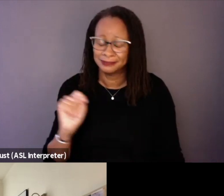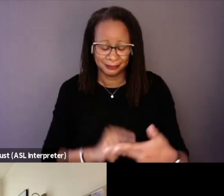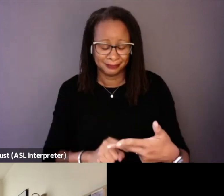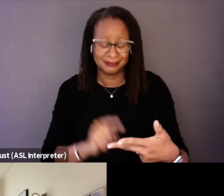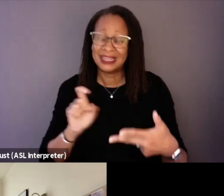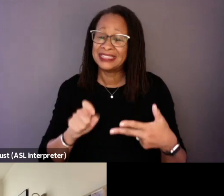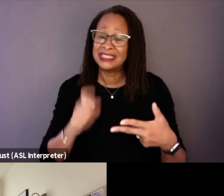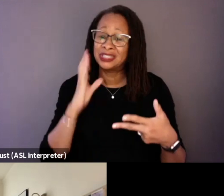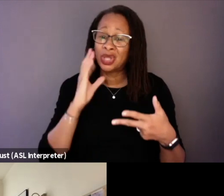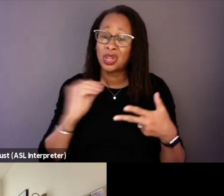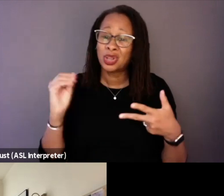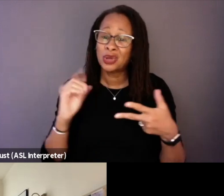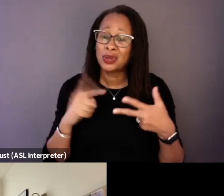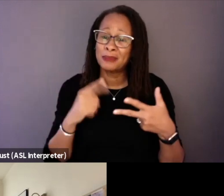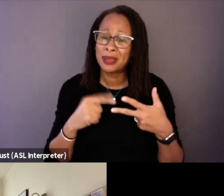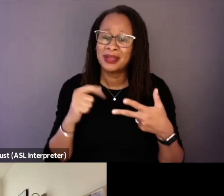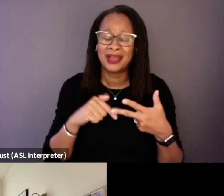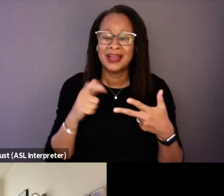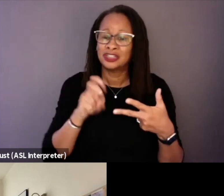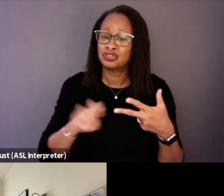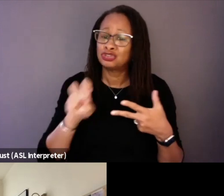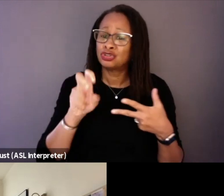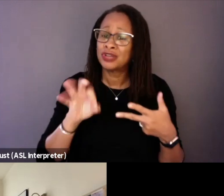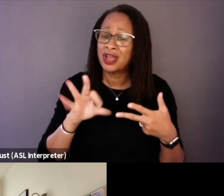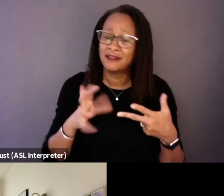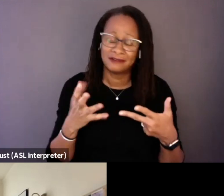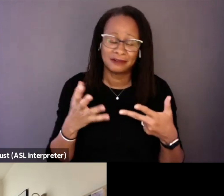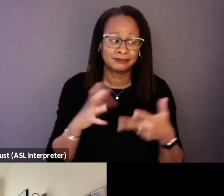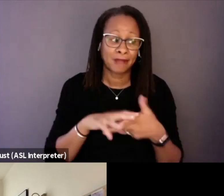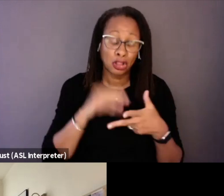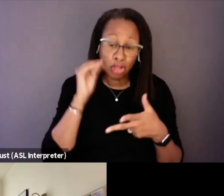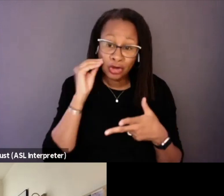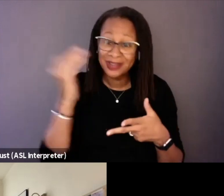Like I've seen this was a journey of learning and I hope it never ends,